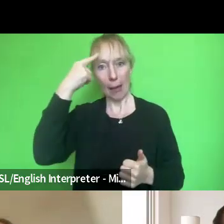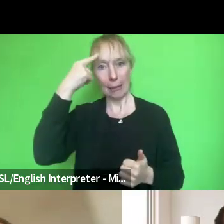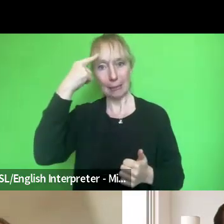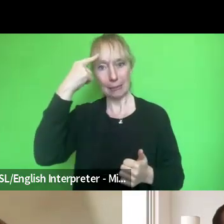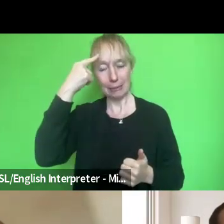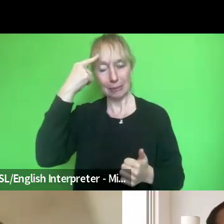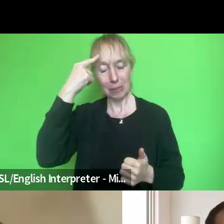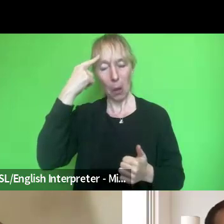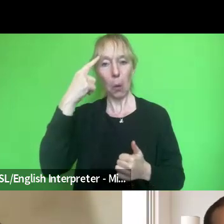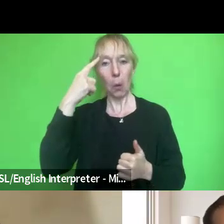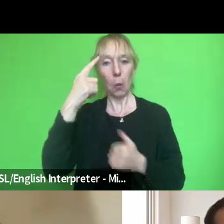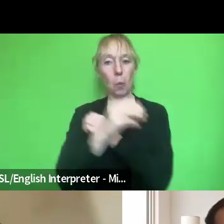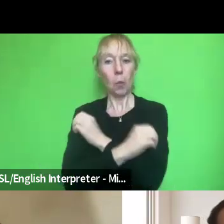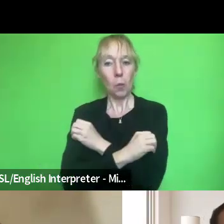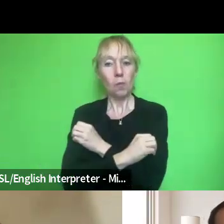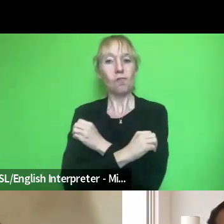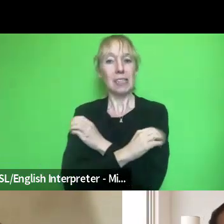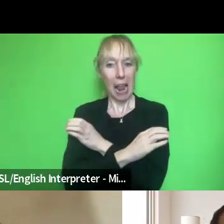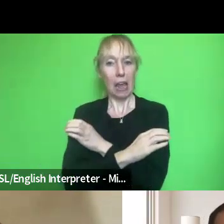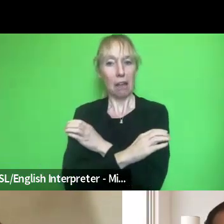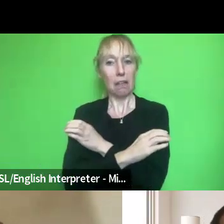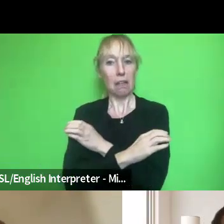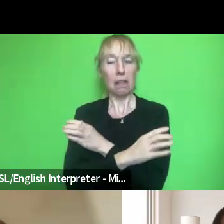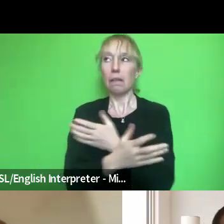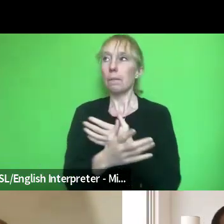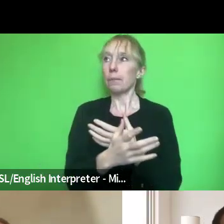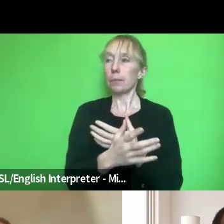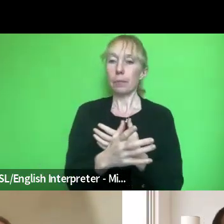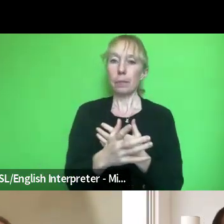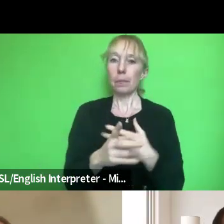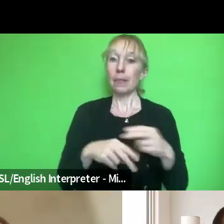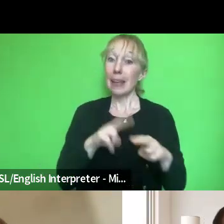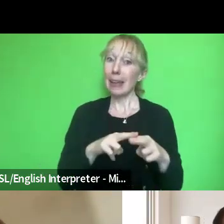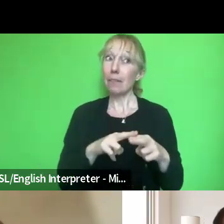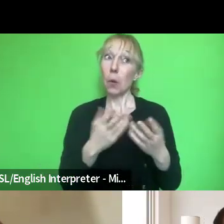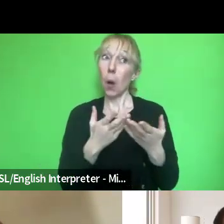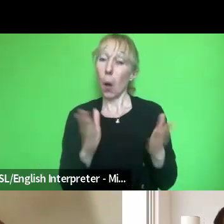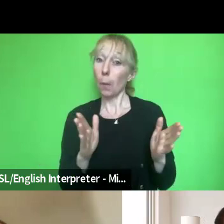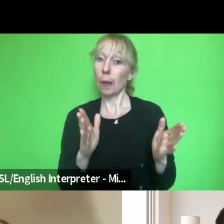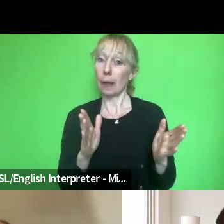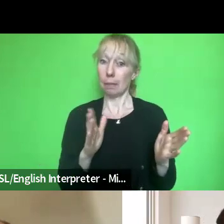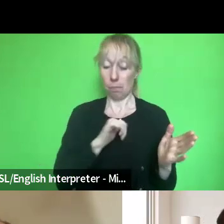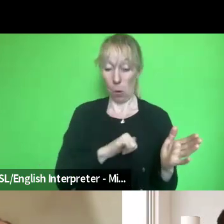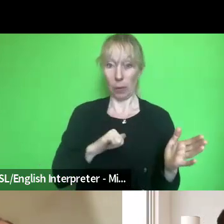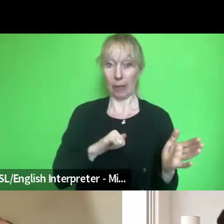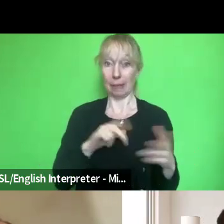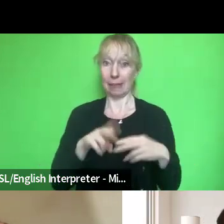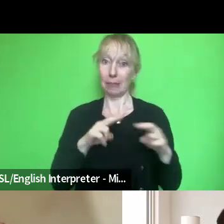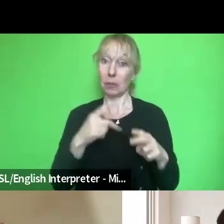but I think in most cases where you're open and honest with people about the realms of the possible then it's okay. 'Cause yeah, it can feel a little bit tough